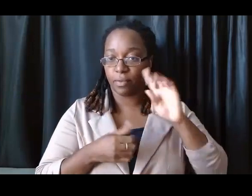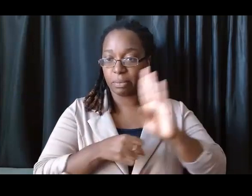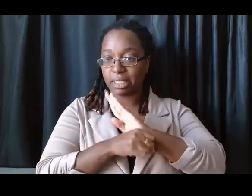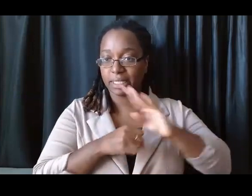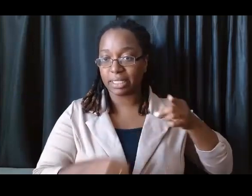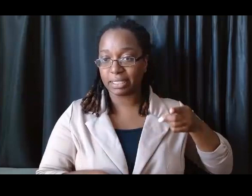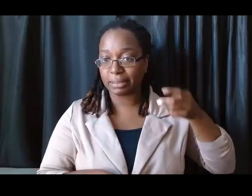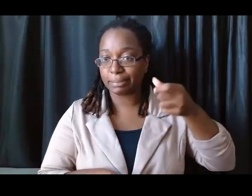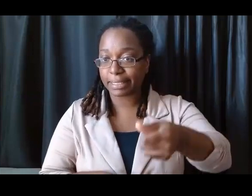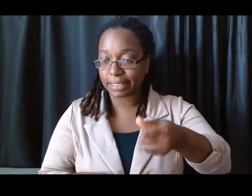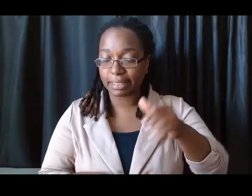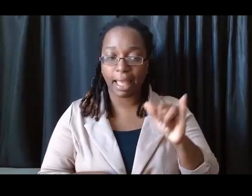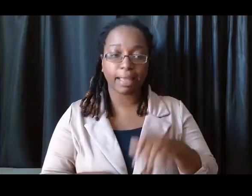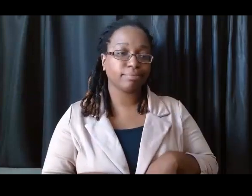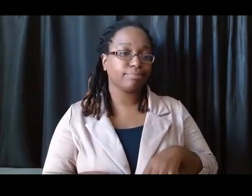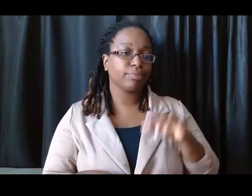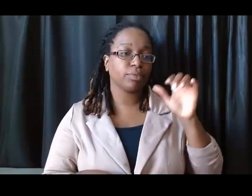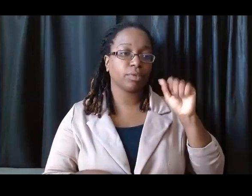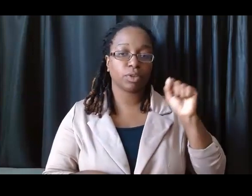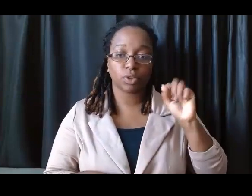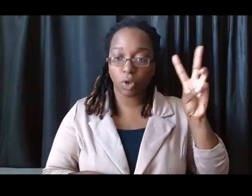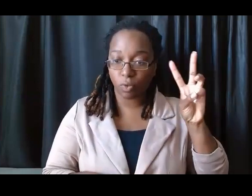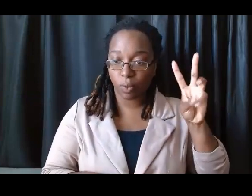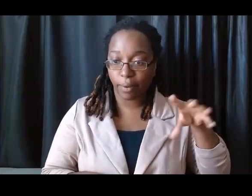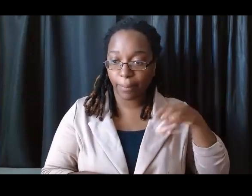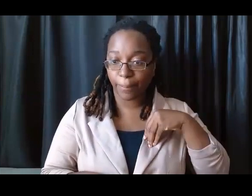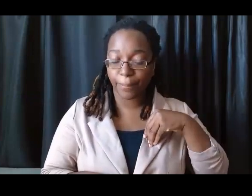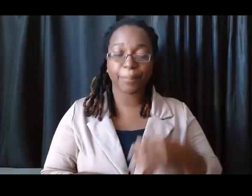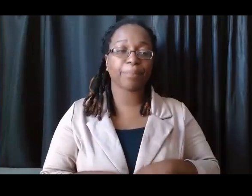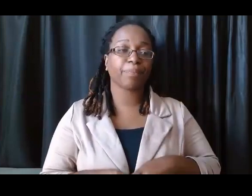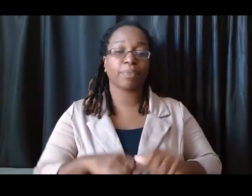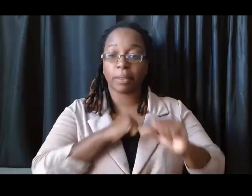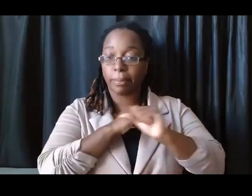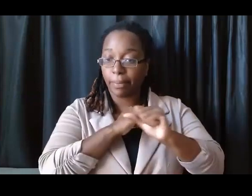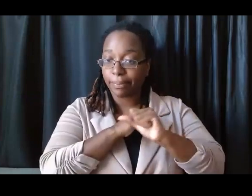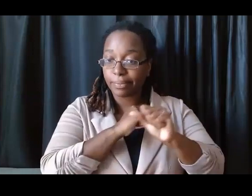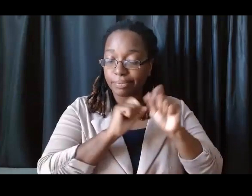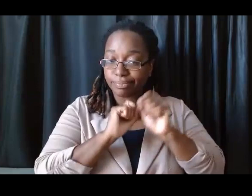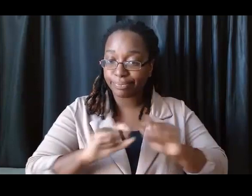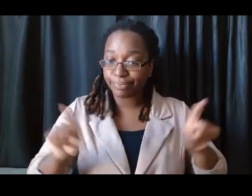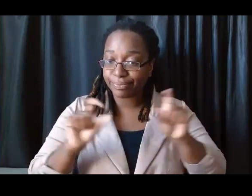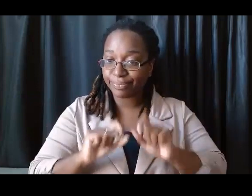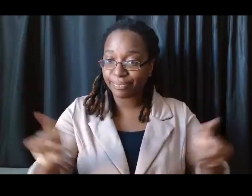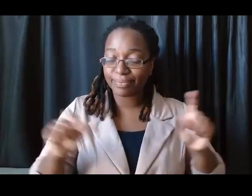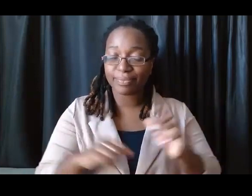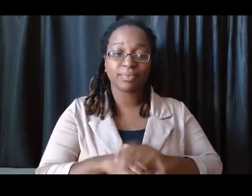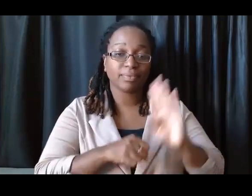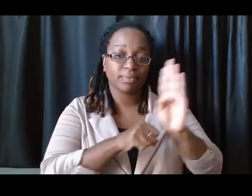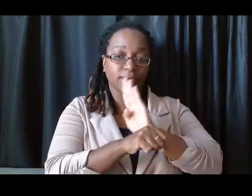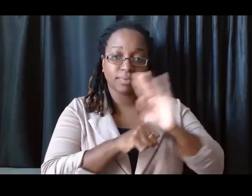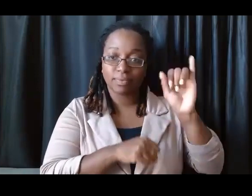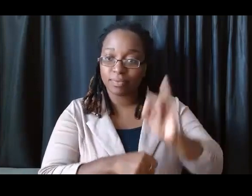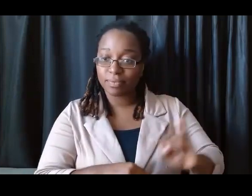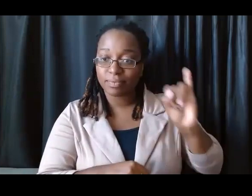things like software and marketing expenses and business insurance and licensing fees.